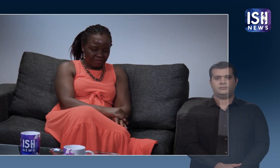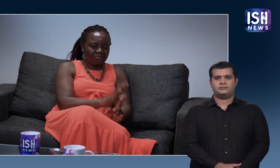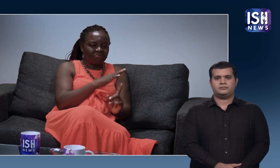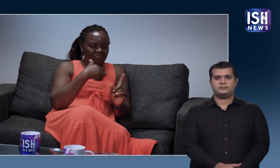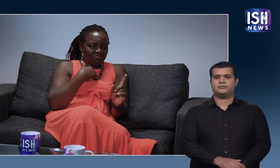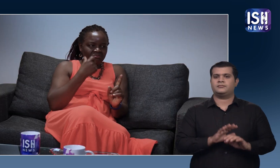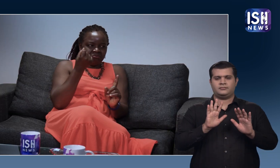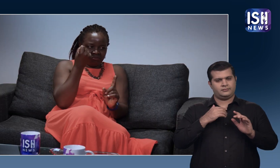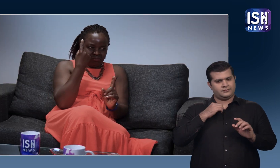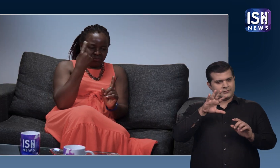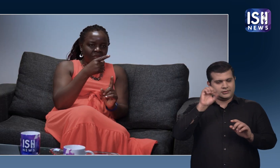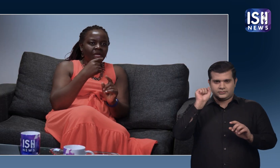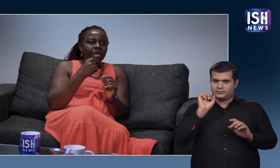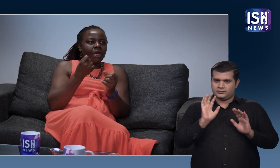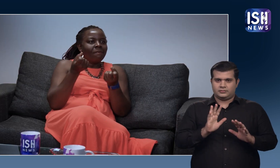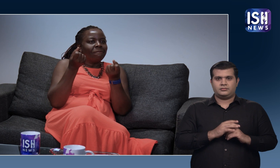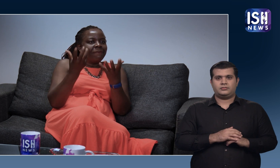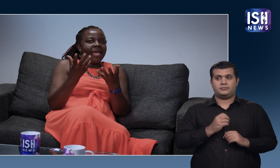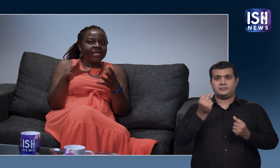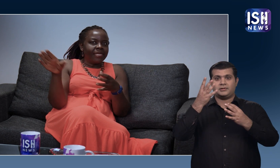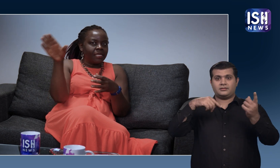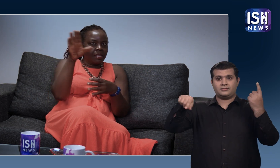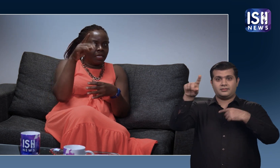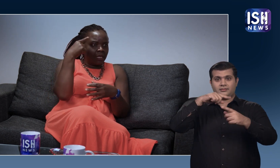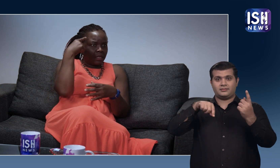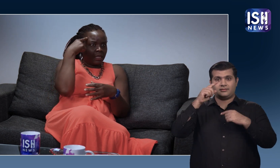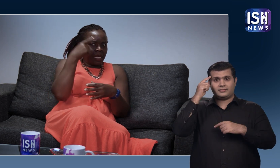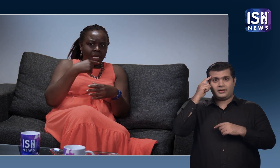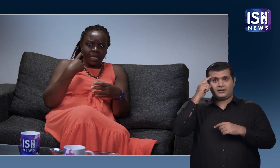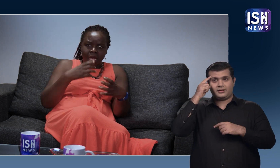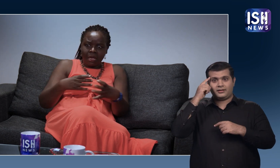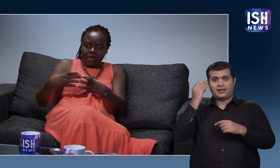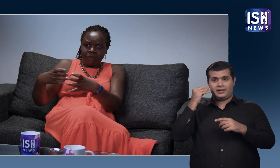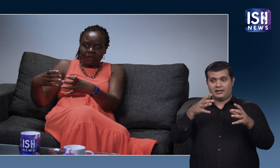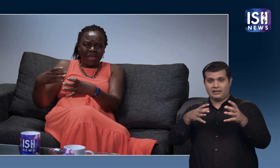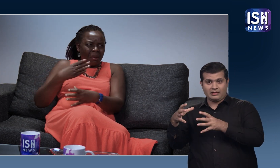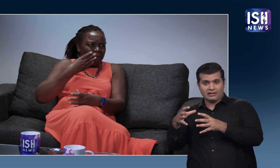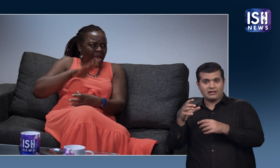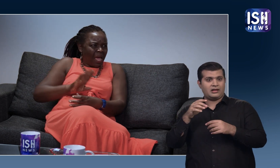I understand that many think keeping Deaf school separate is bad